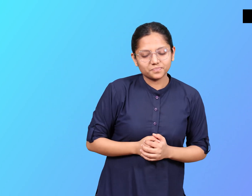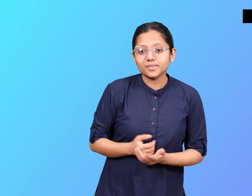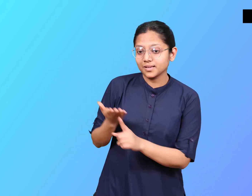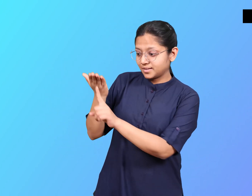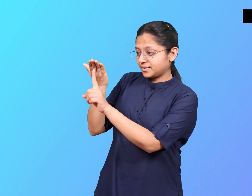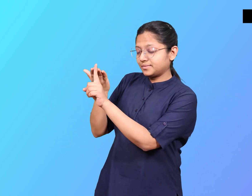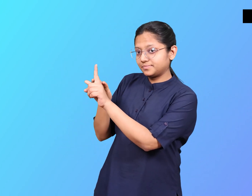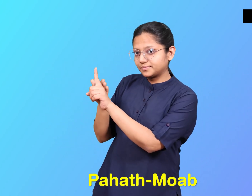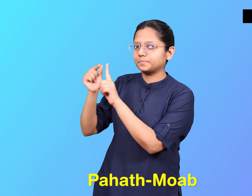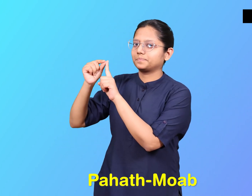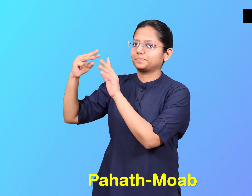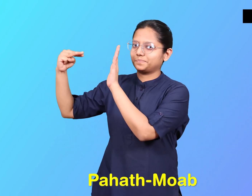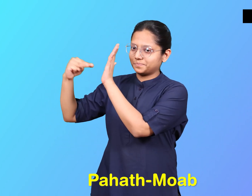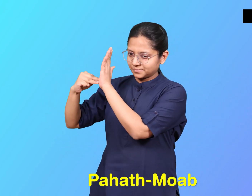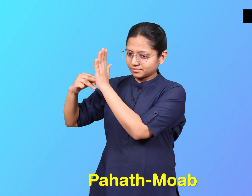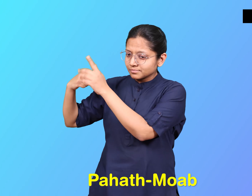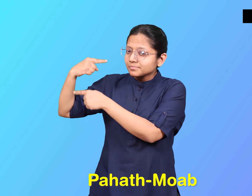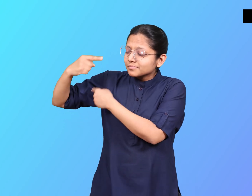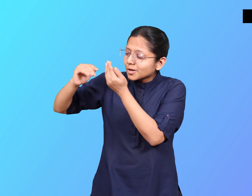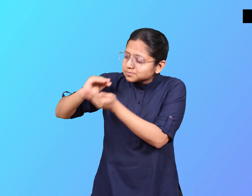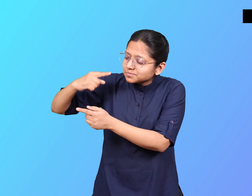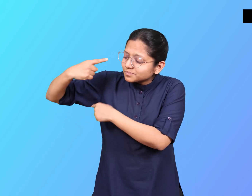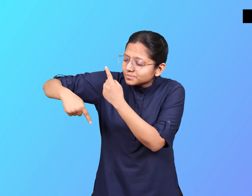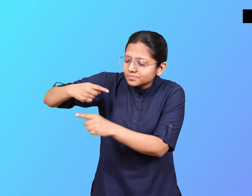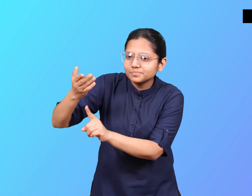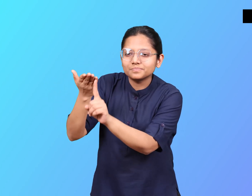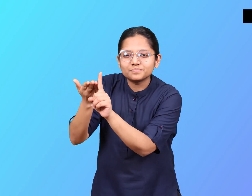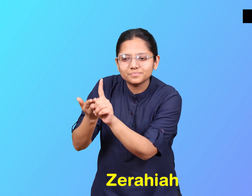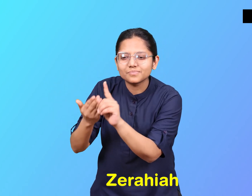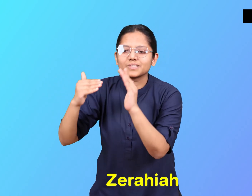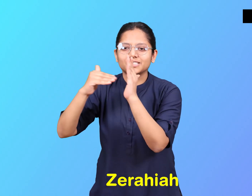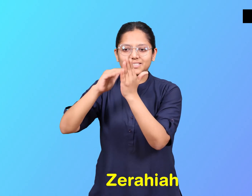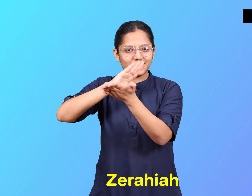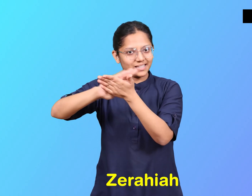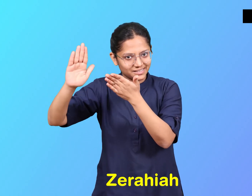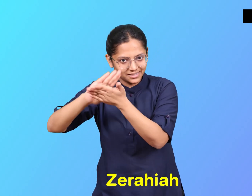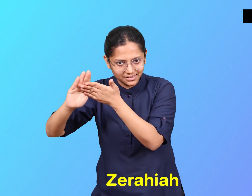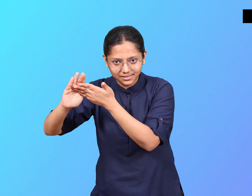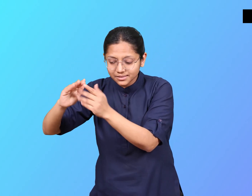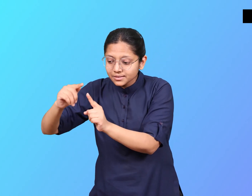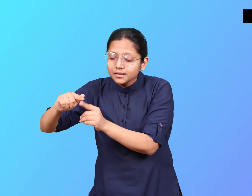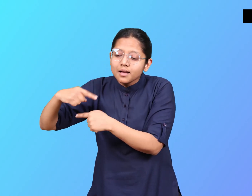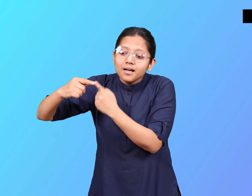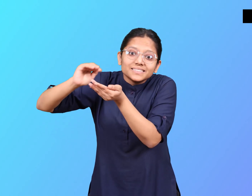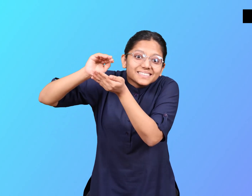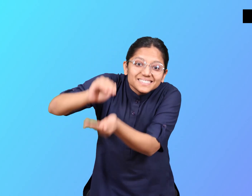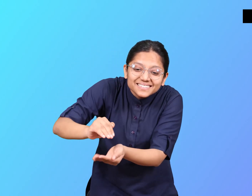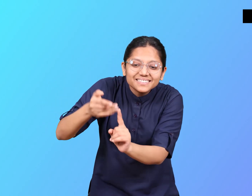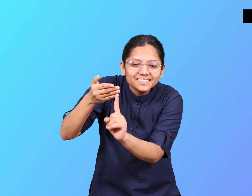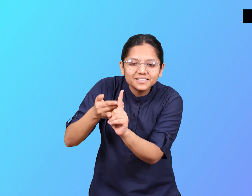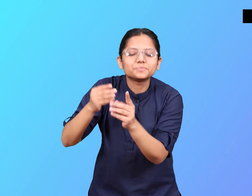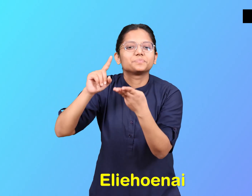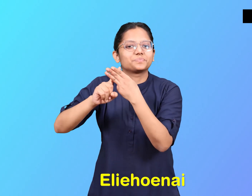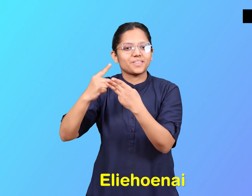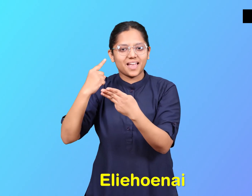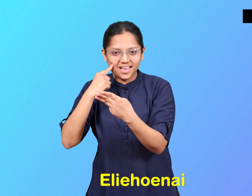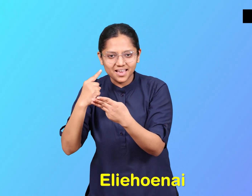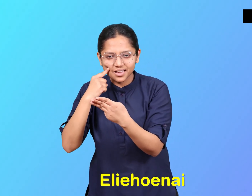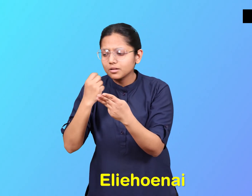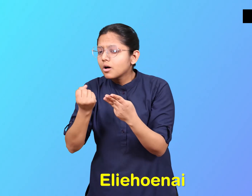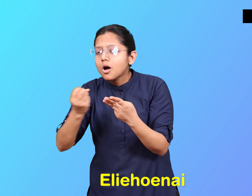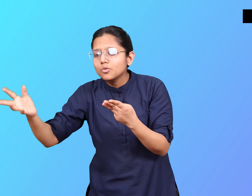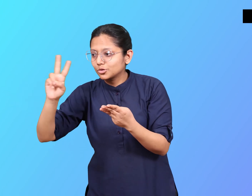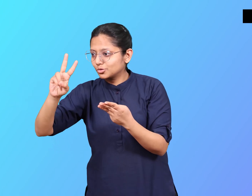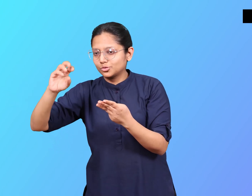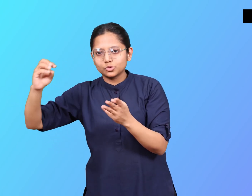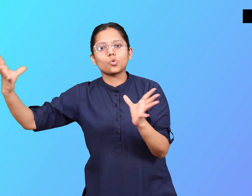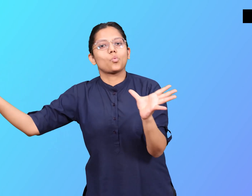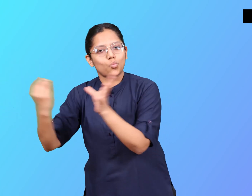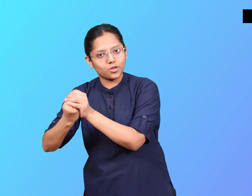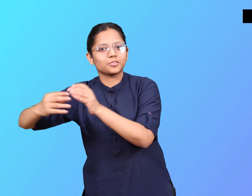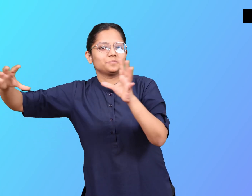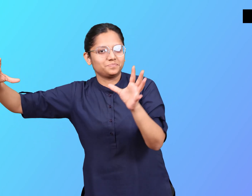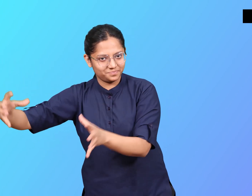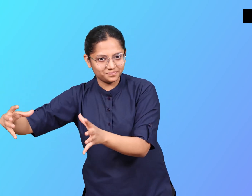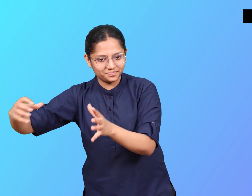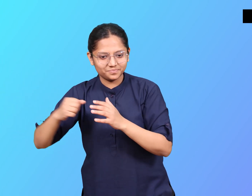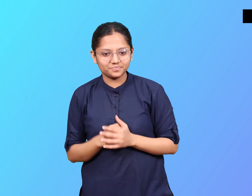from the descendants of Pahath Moab: Eliehoenai son of Zerahiah and 200 other men;